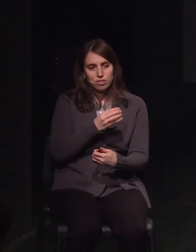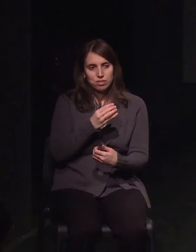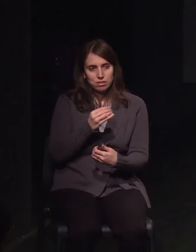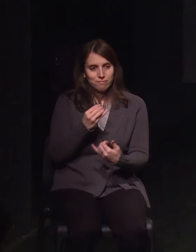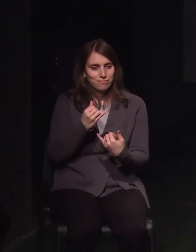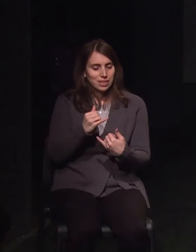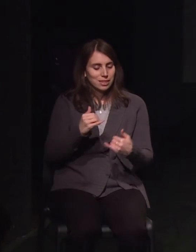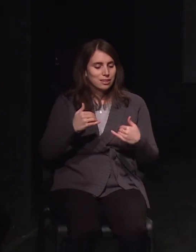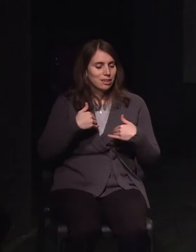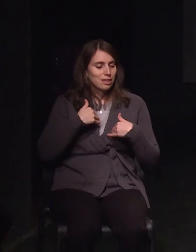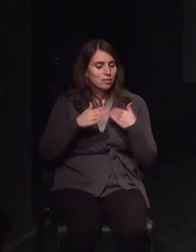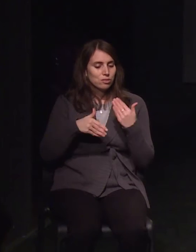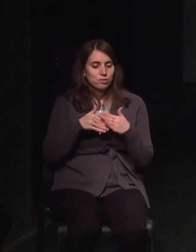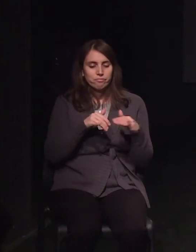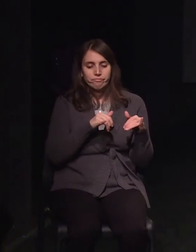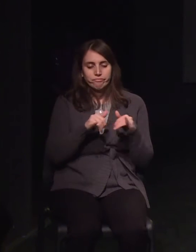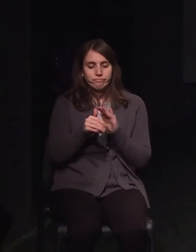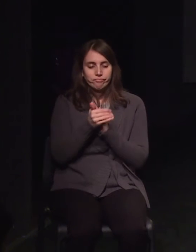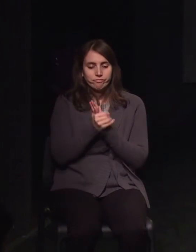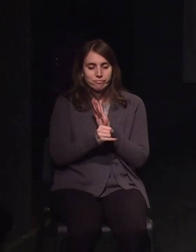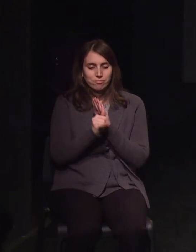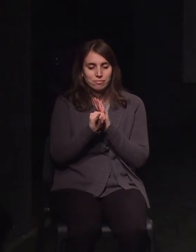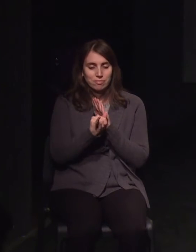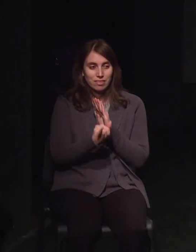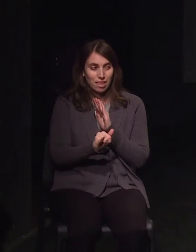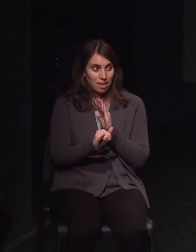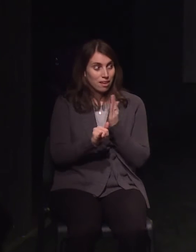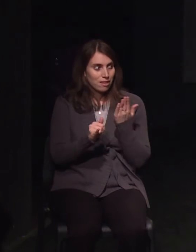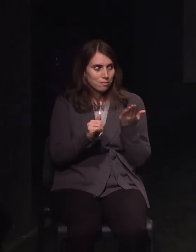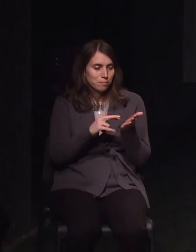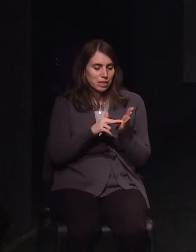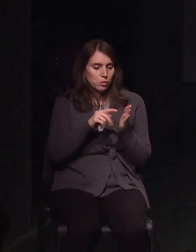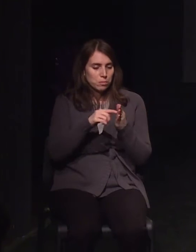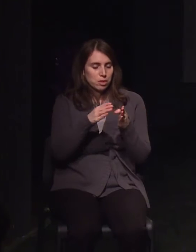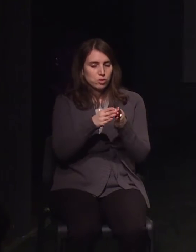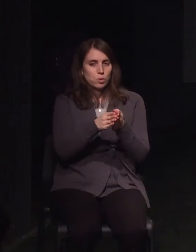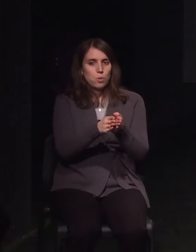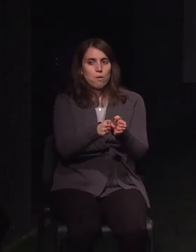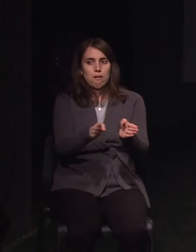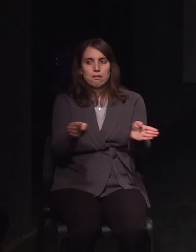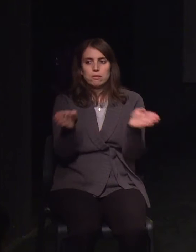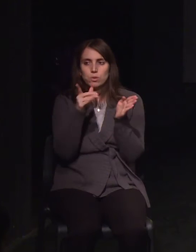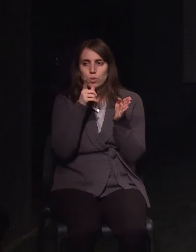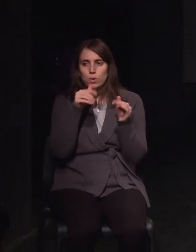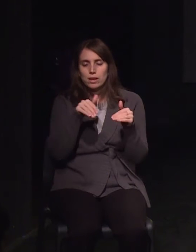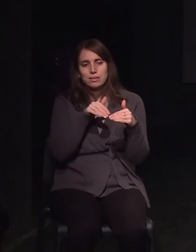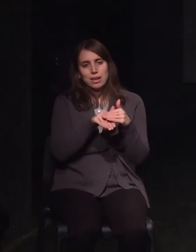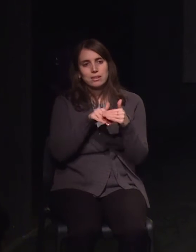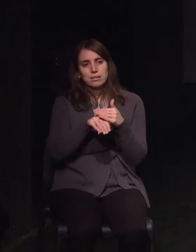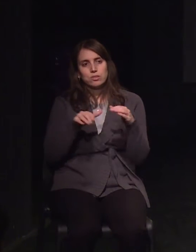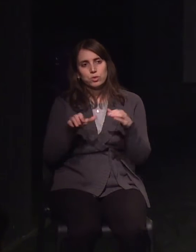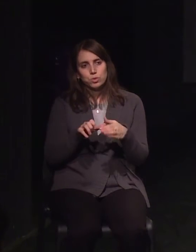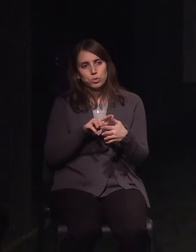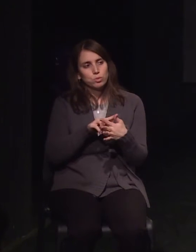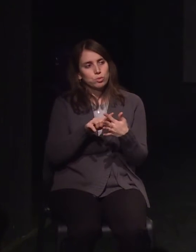And it certainly has to do with widening the base of who has access to do these things,